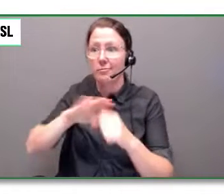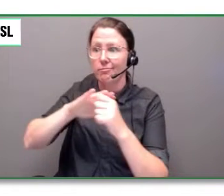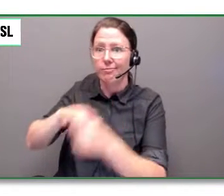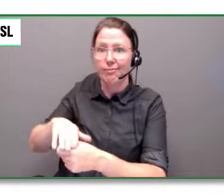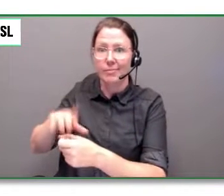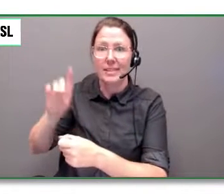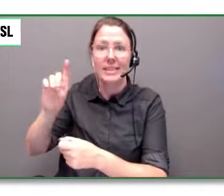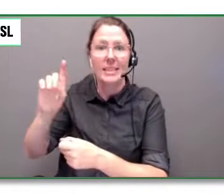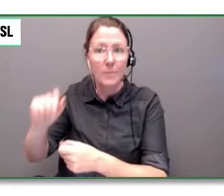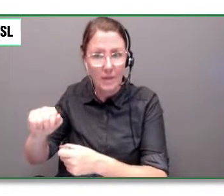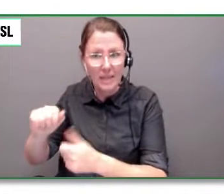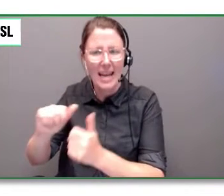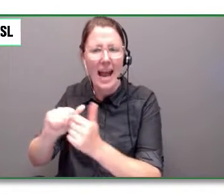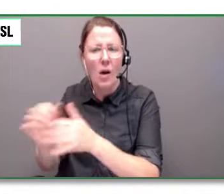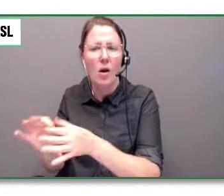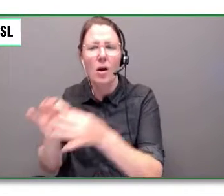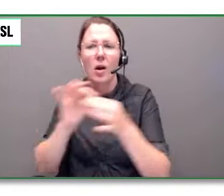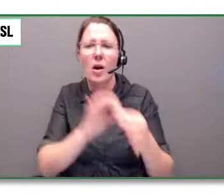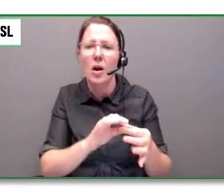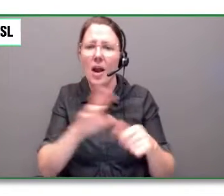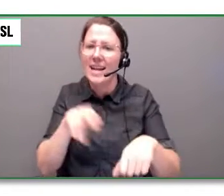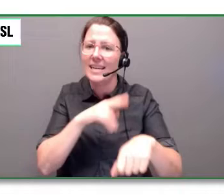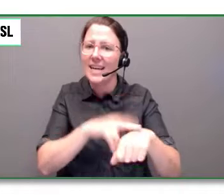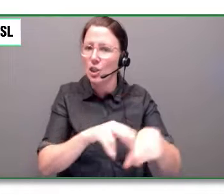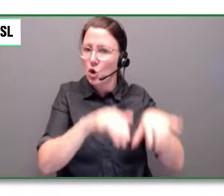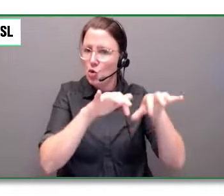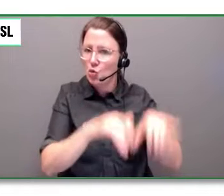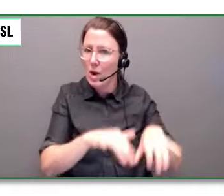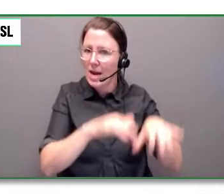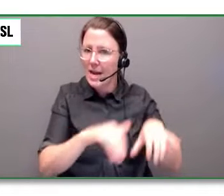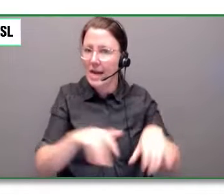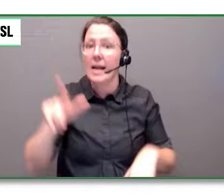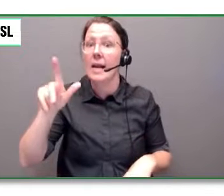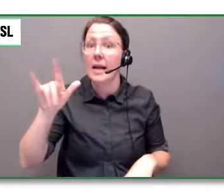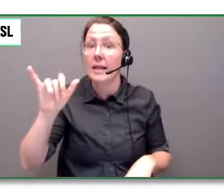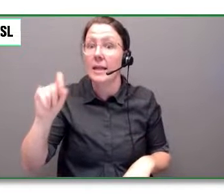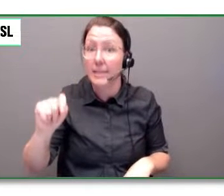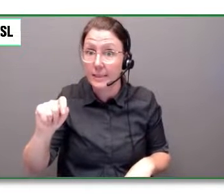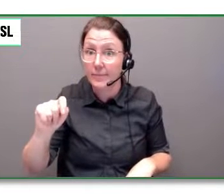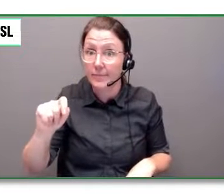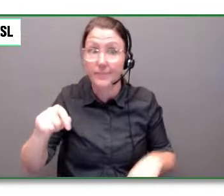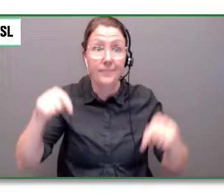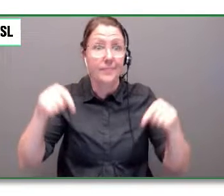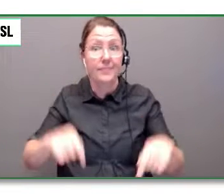literature. So here in the United States the environmental movement and nature